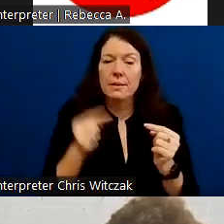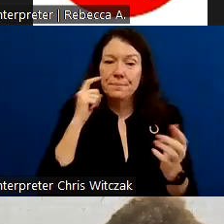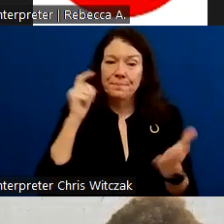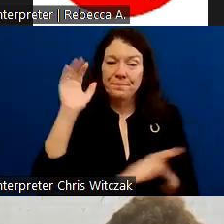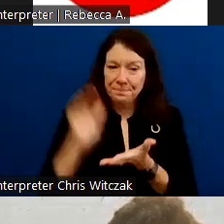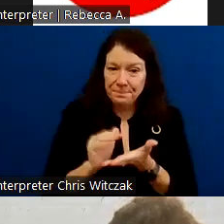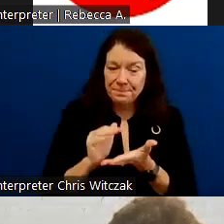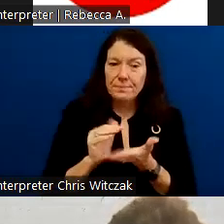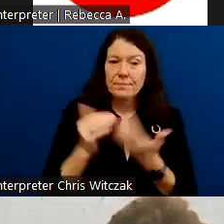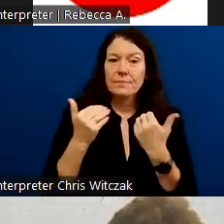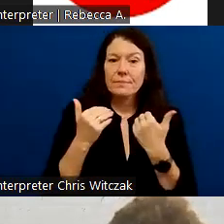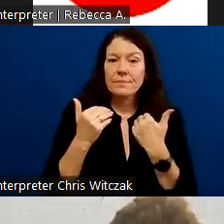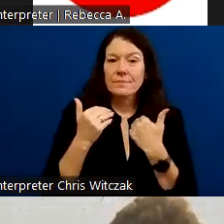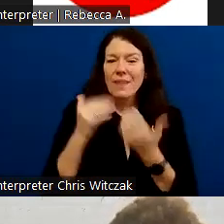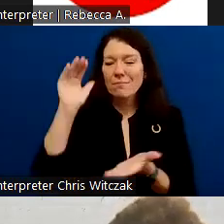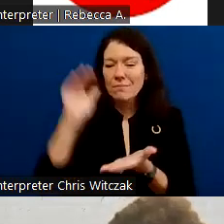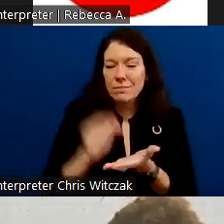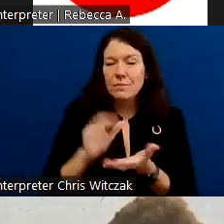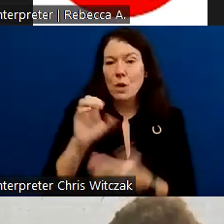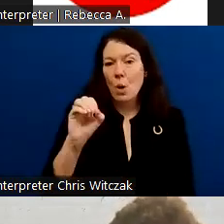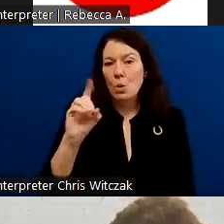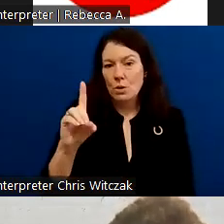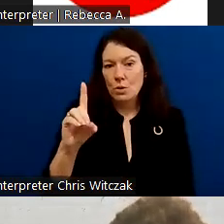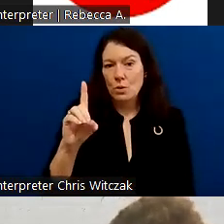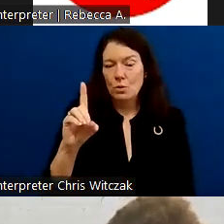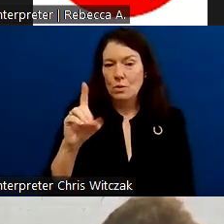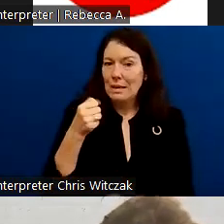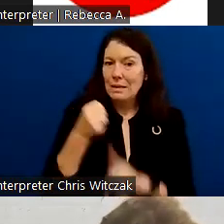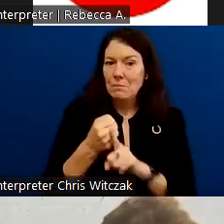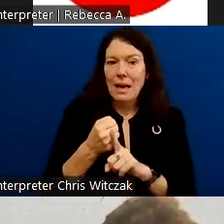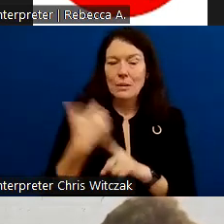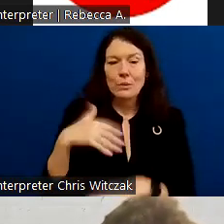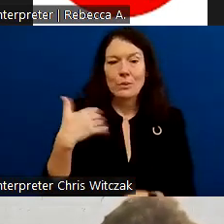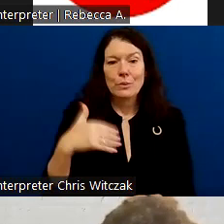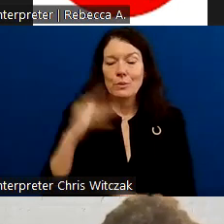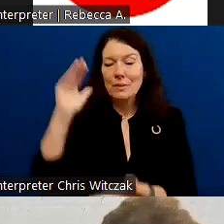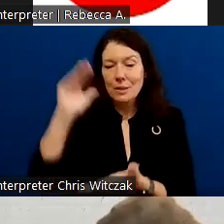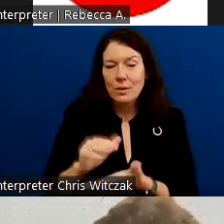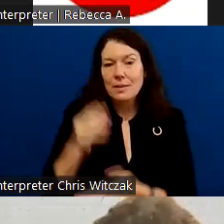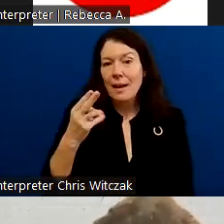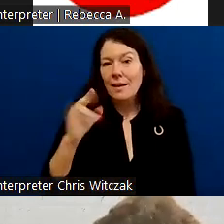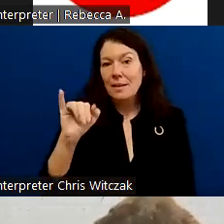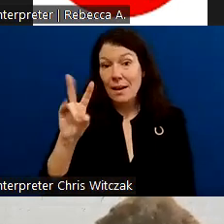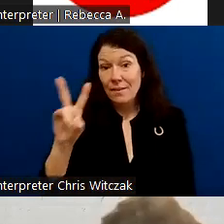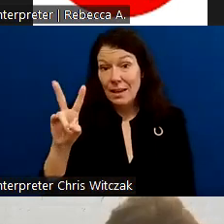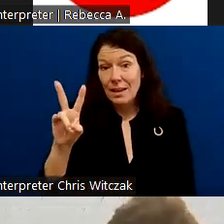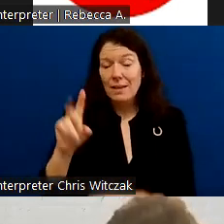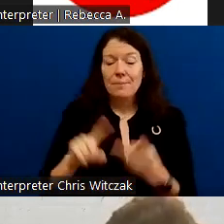fatal overdoses at a community level, decreases HIV and hepatitis C transmission, which we